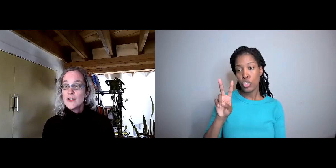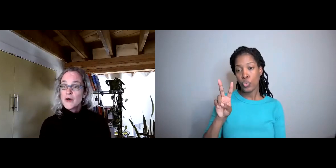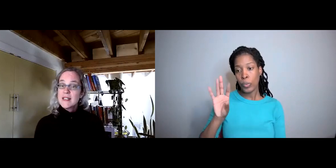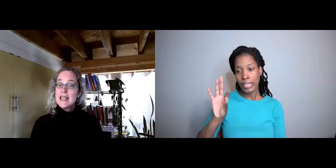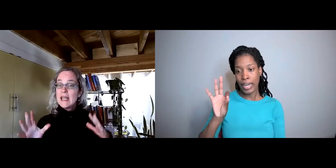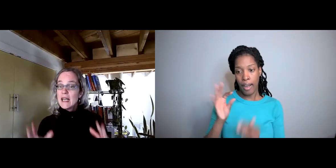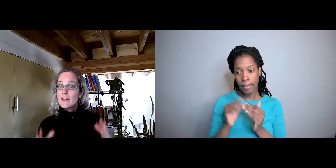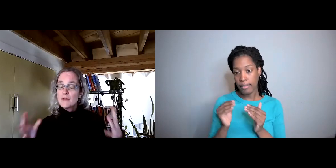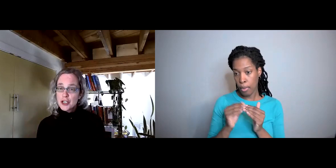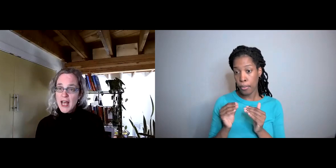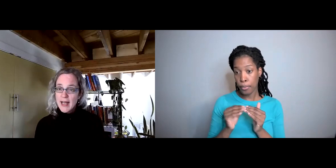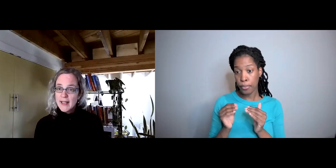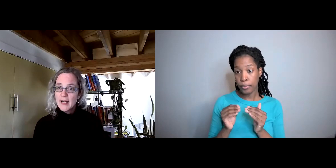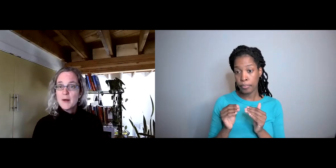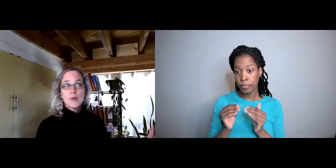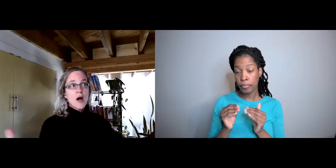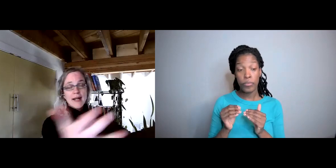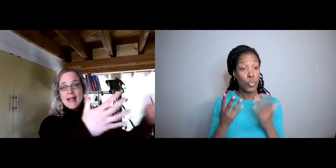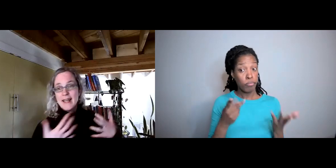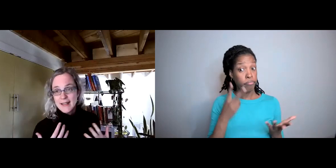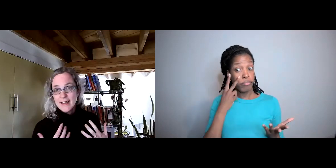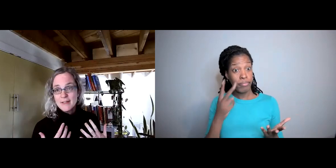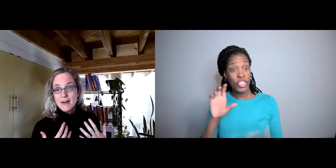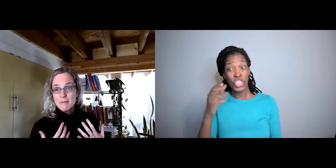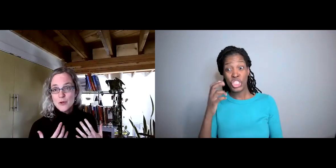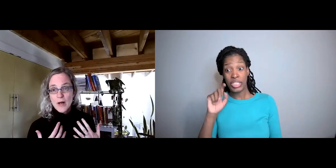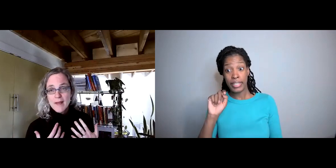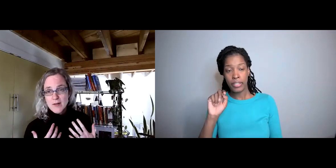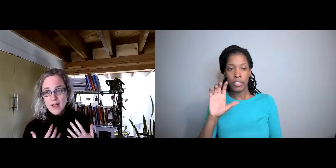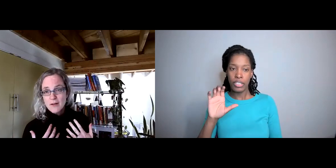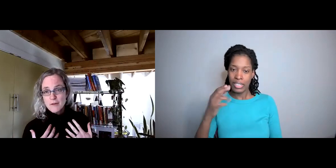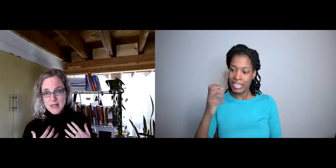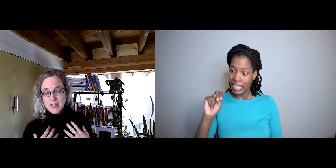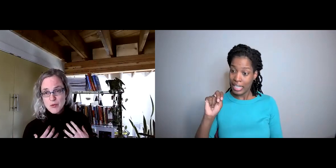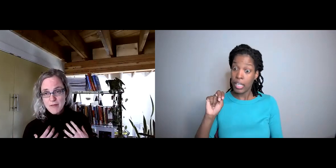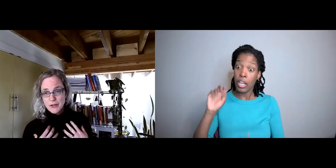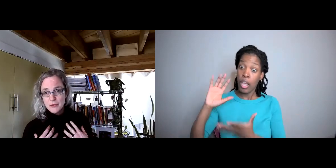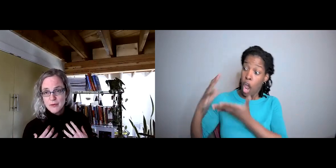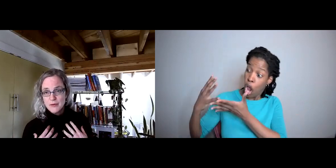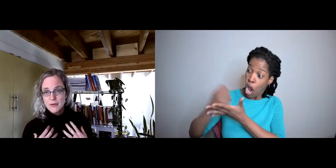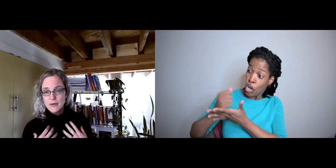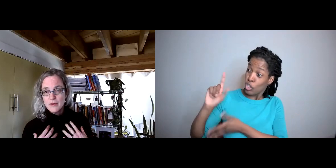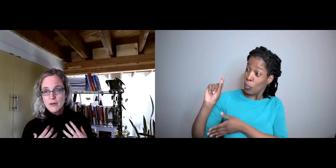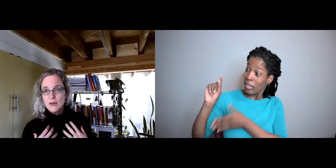So you can see, even though Chen brought in $20,000 a business revenue.